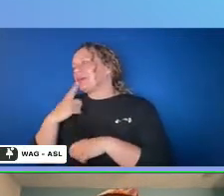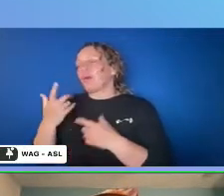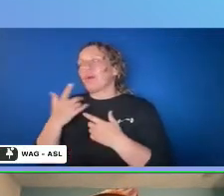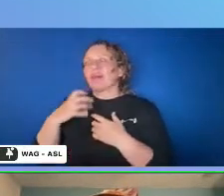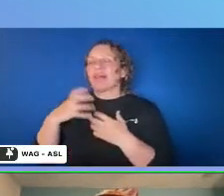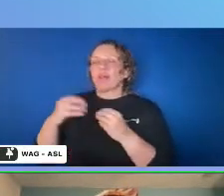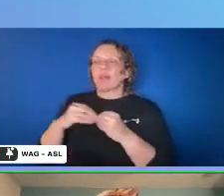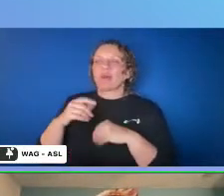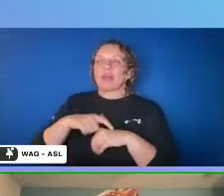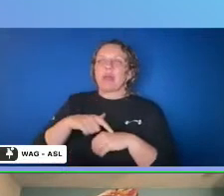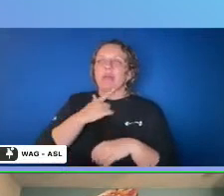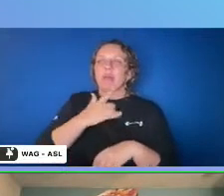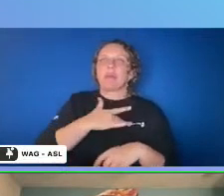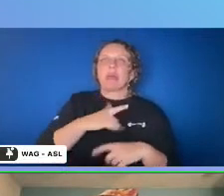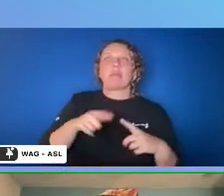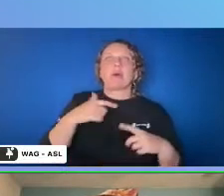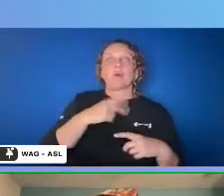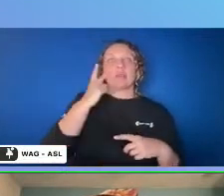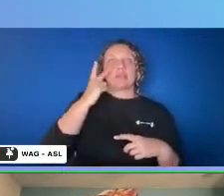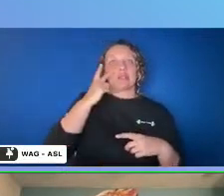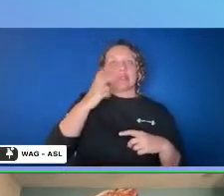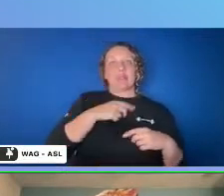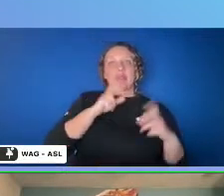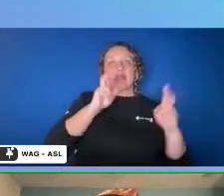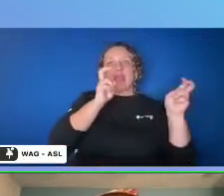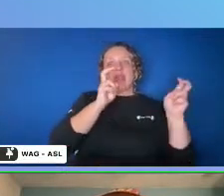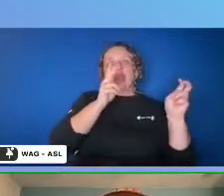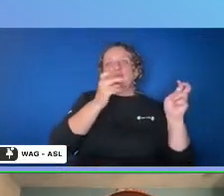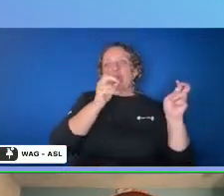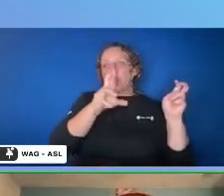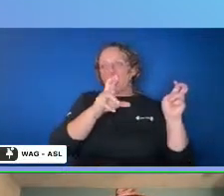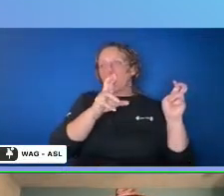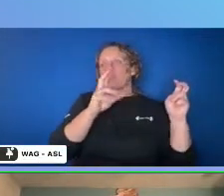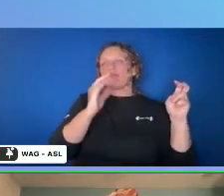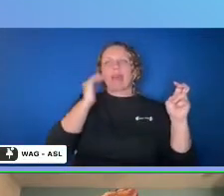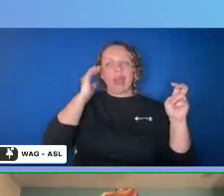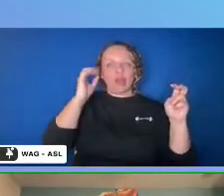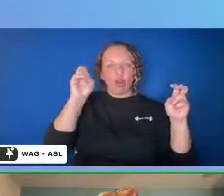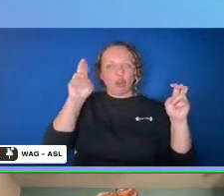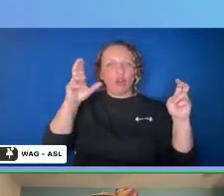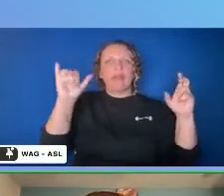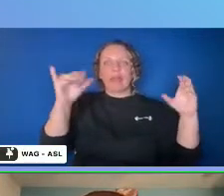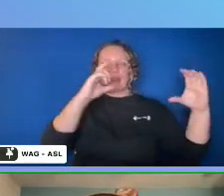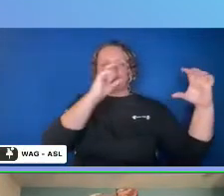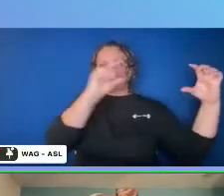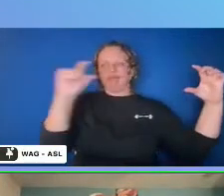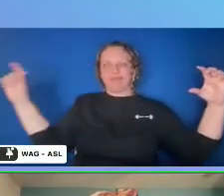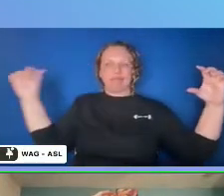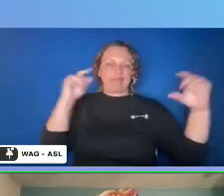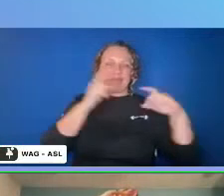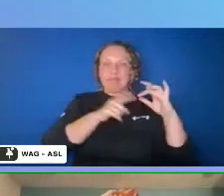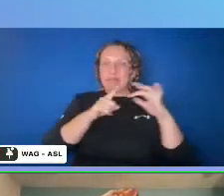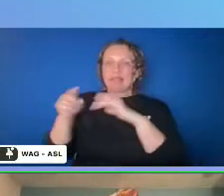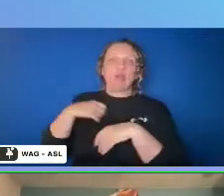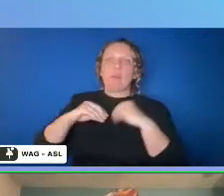one for each of the missing headers. So luckily that's gonna be pretty easy to fix, but we're not gonna fix 'em quite yet.